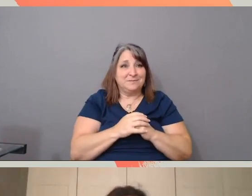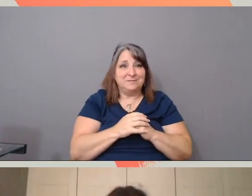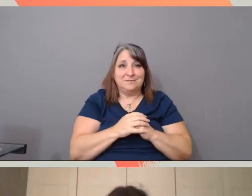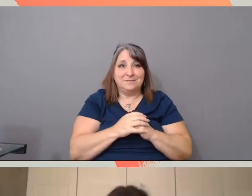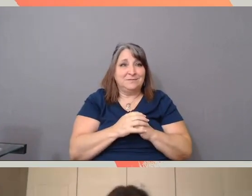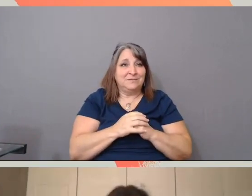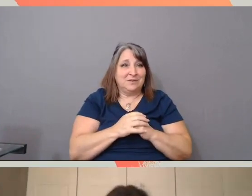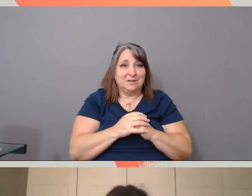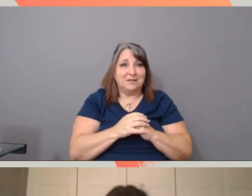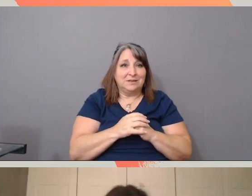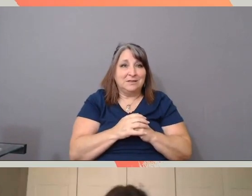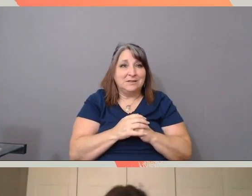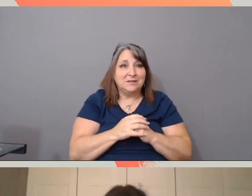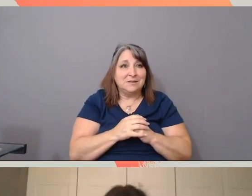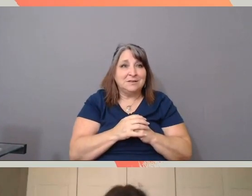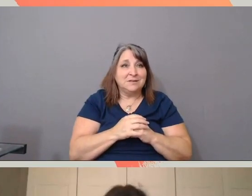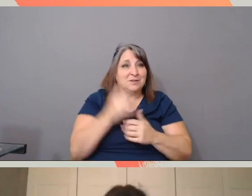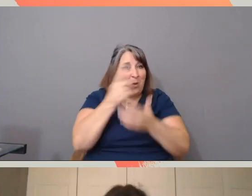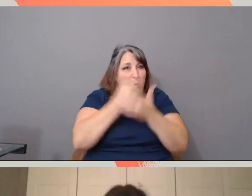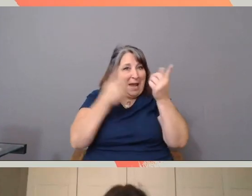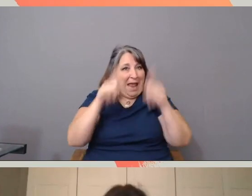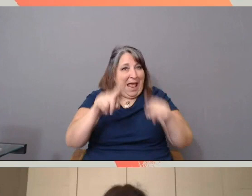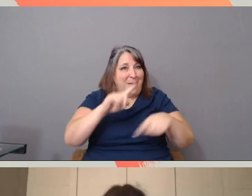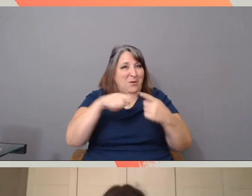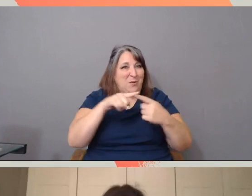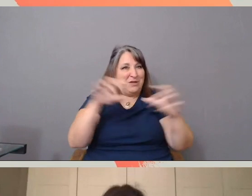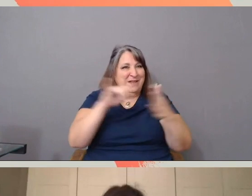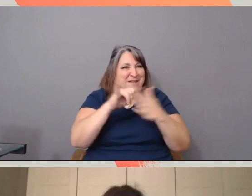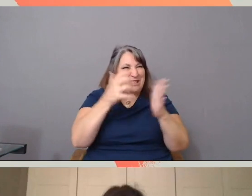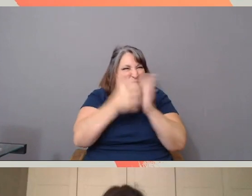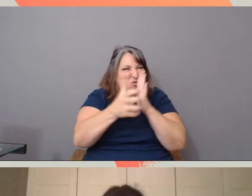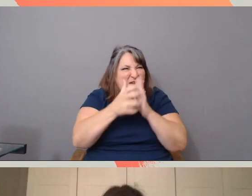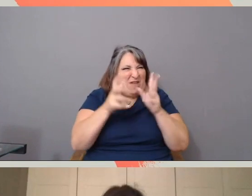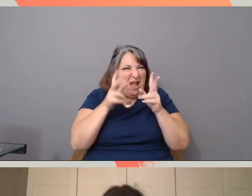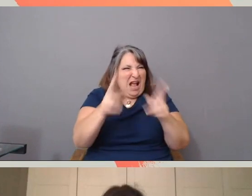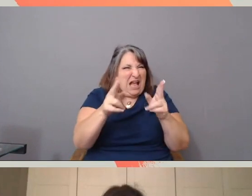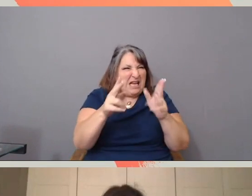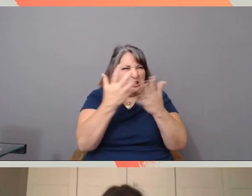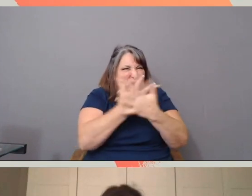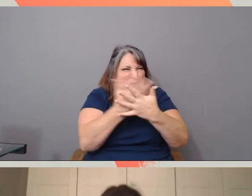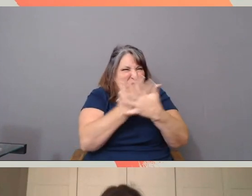OK, what happened when you did this rough cut screening with that? Well, when that section played,